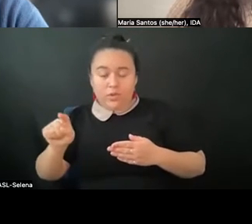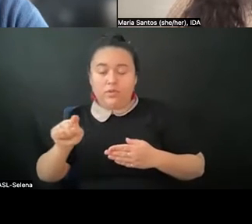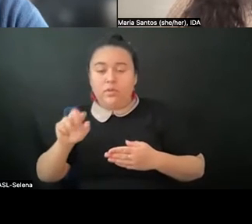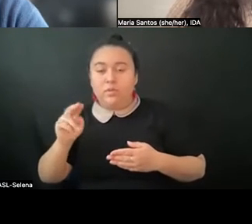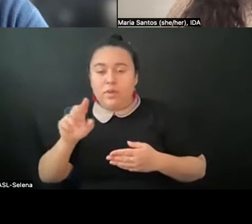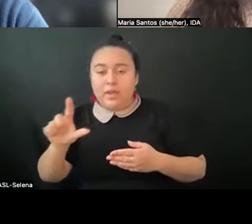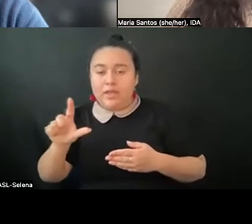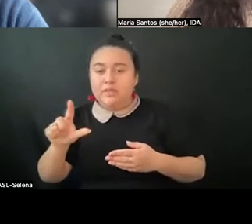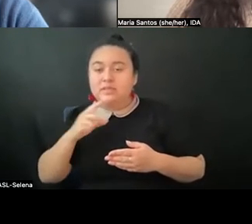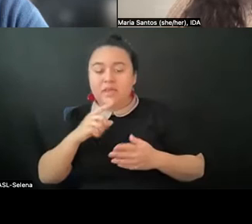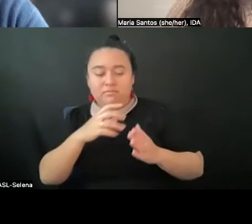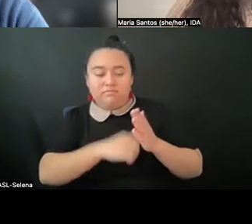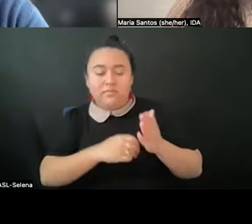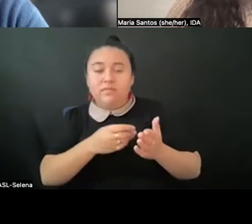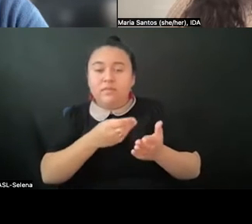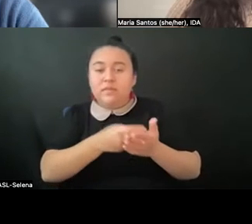give the rest of the funds for you.